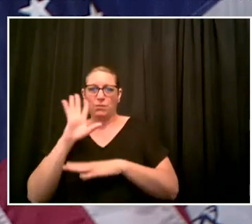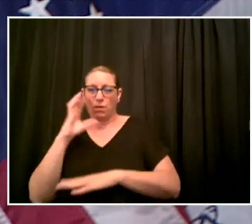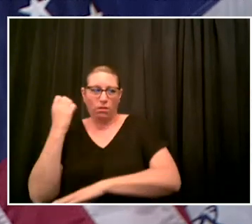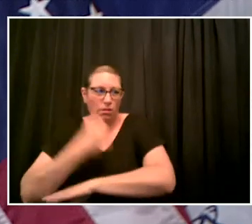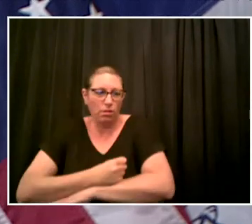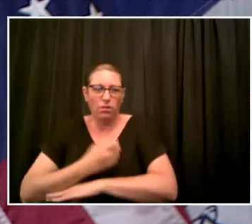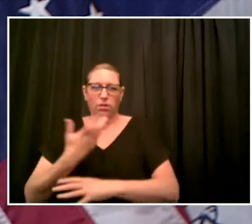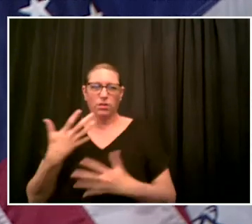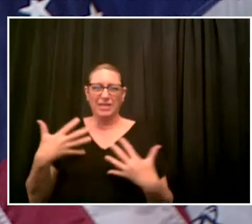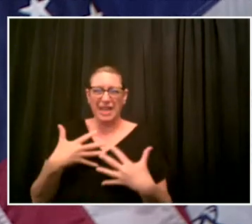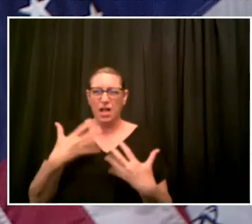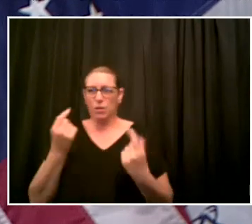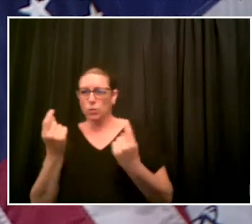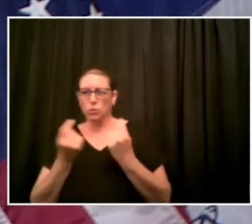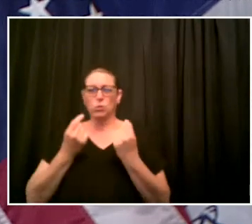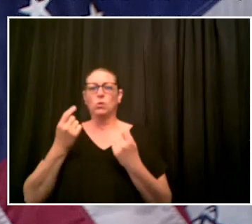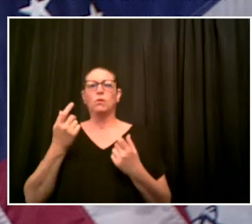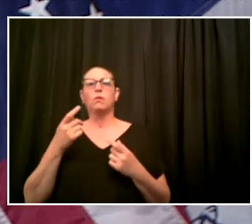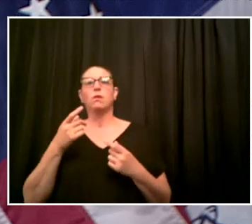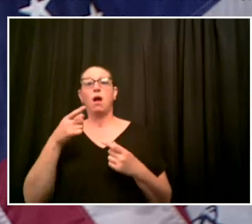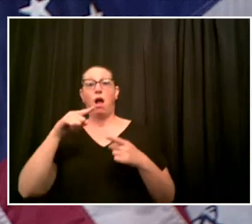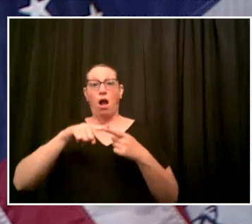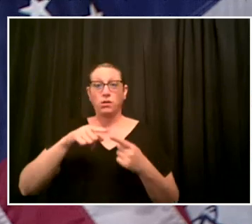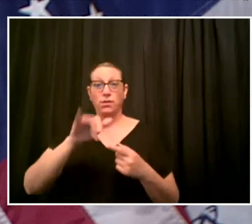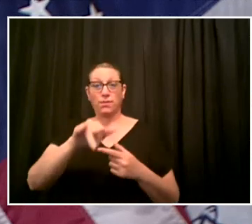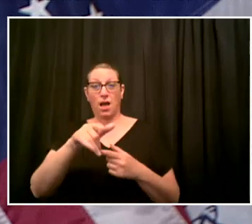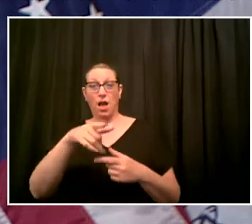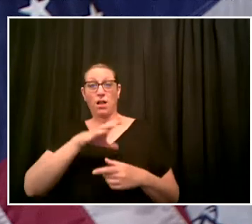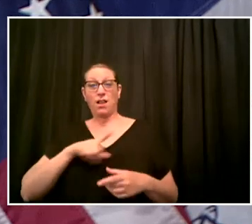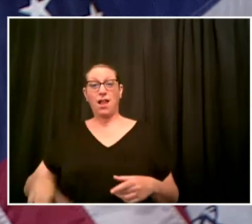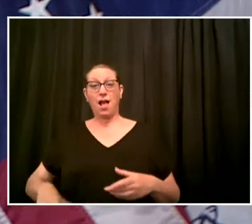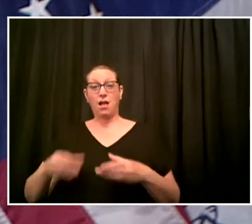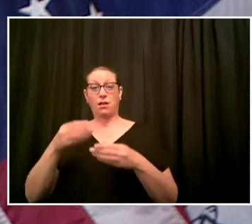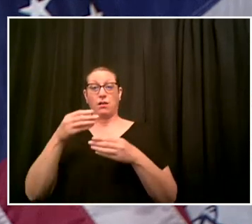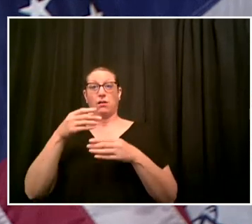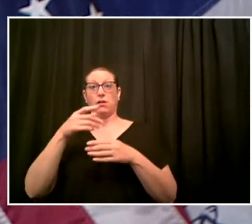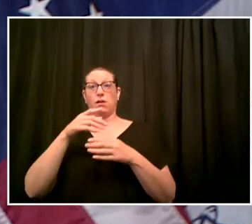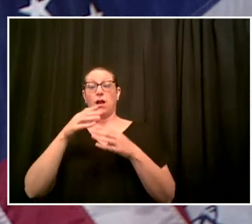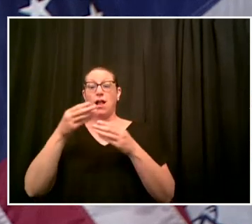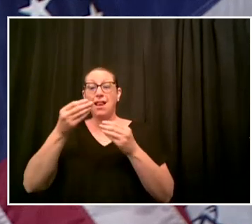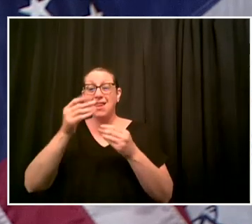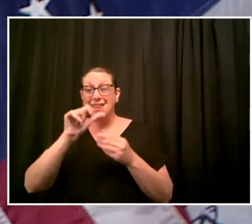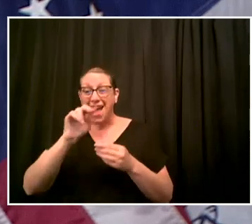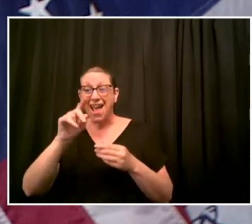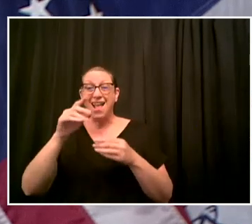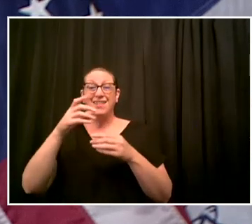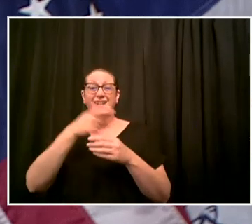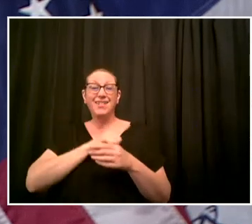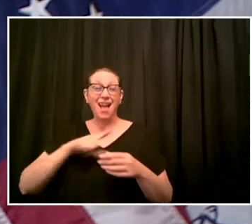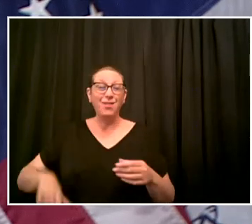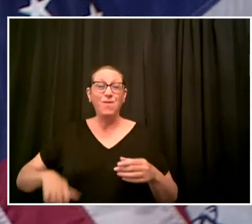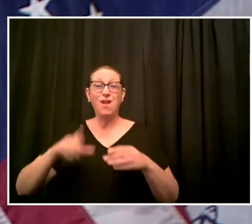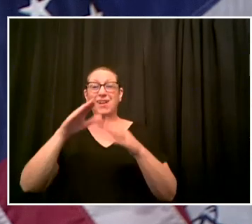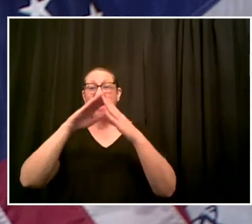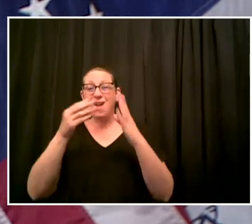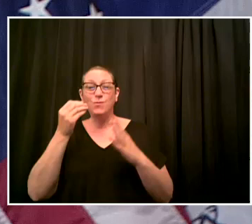PLACED. THE FEAR THEY#-ç Y NOT ONLY LOSE THEIR BUSINESS,5ú BUT THEIR LNDAD LORCOULD CTEE